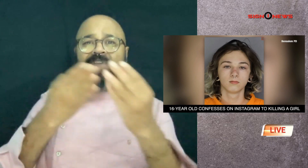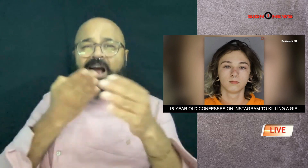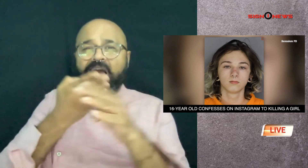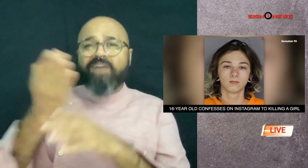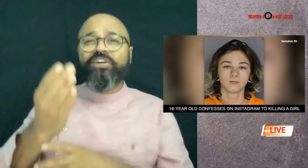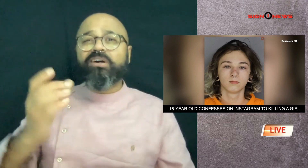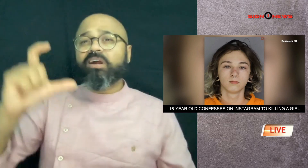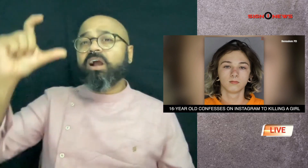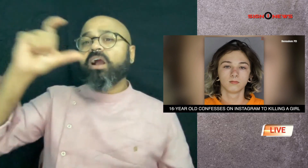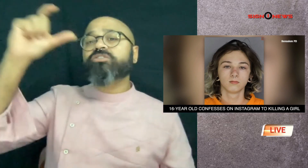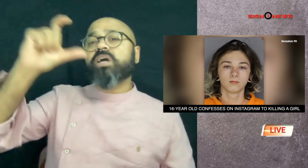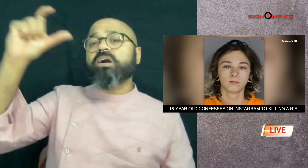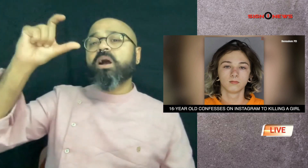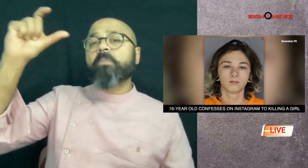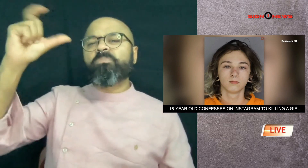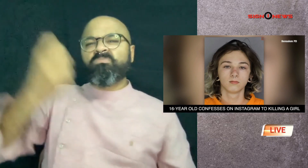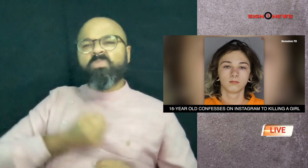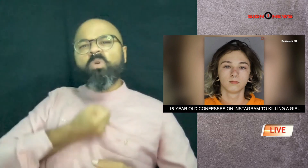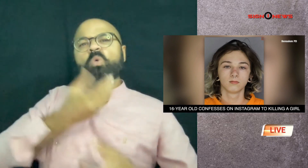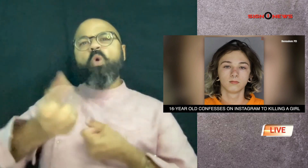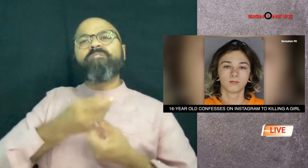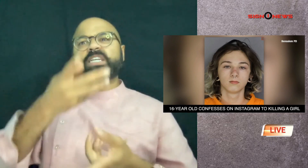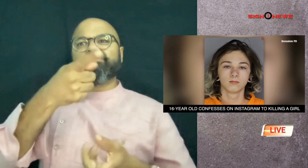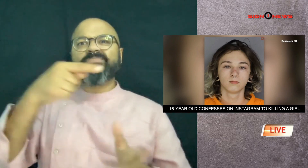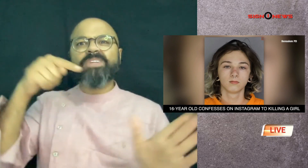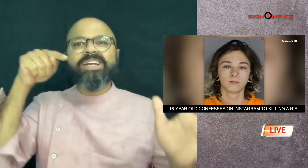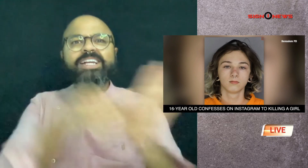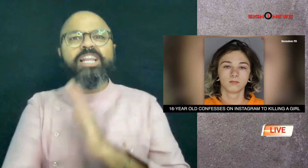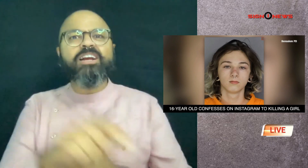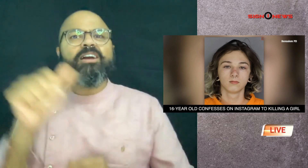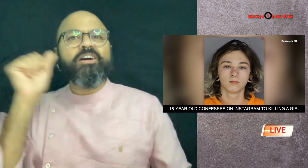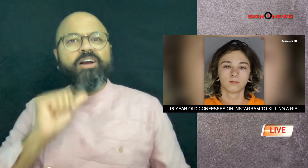he was taken into custody after confessing to killing a girl on Instagram